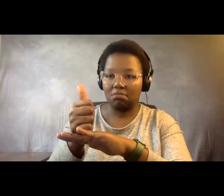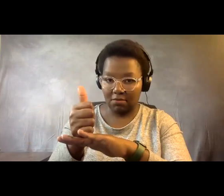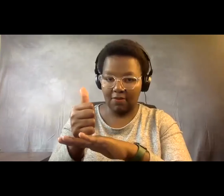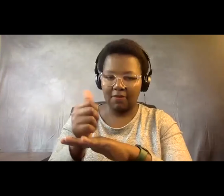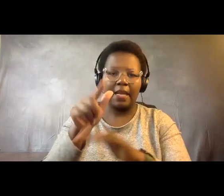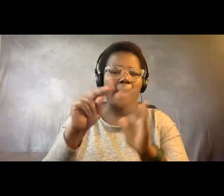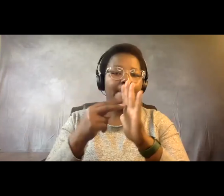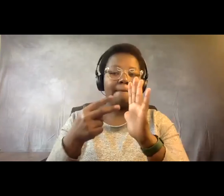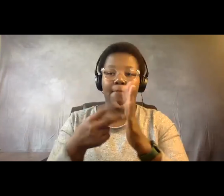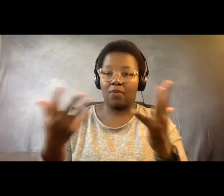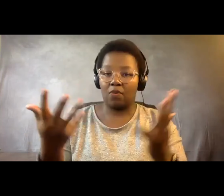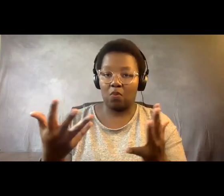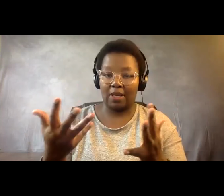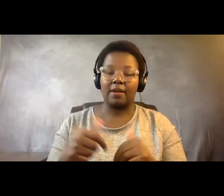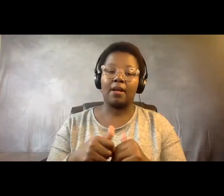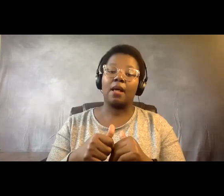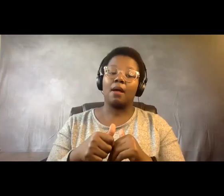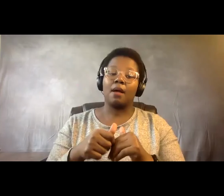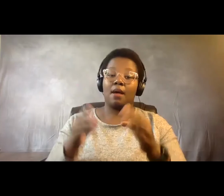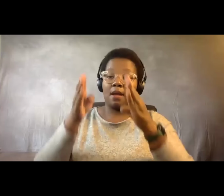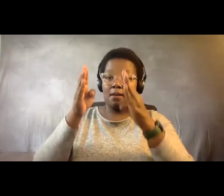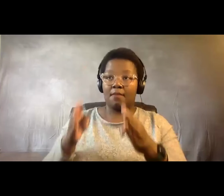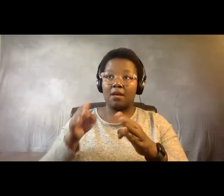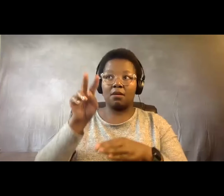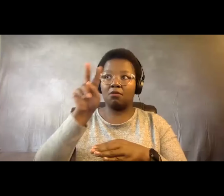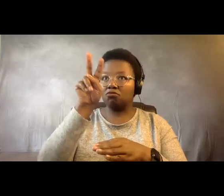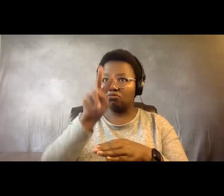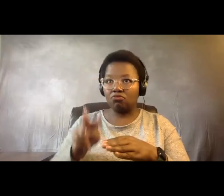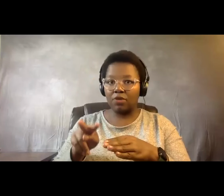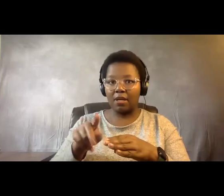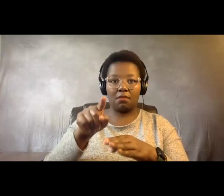screen reader should not announce anything for those images, otherwise it would be super